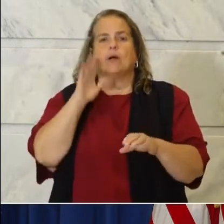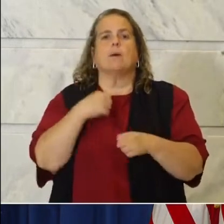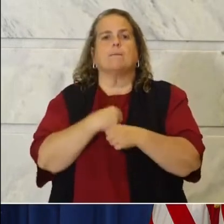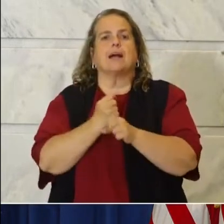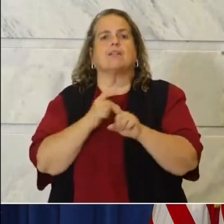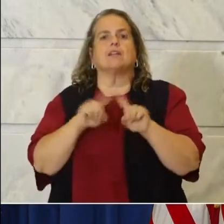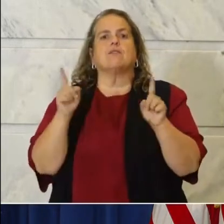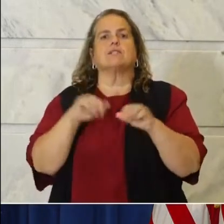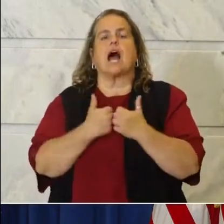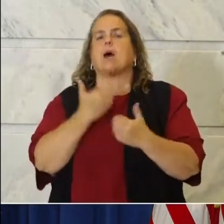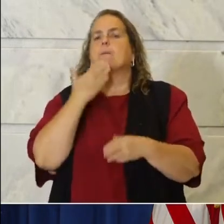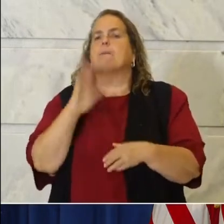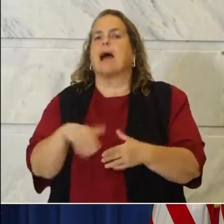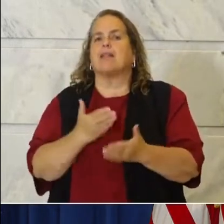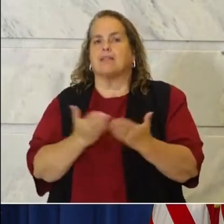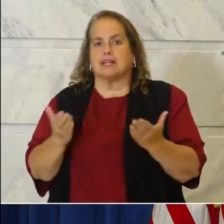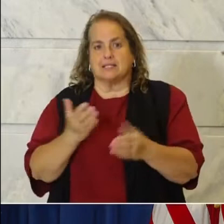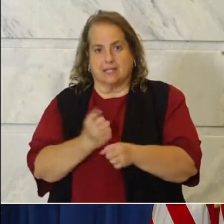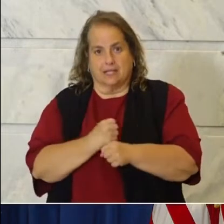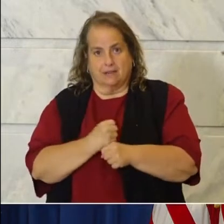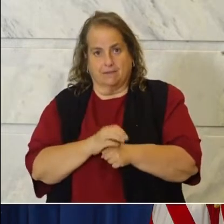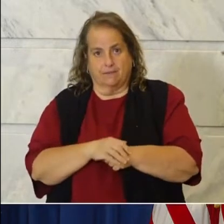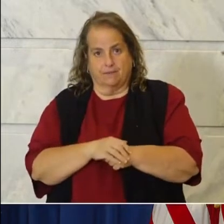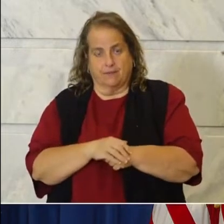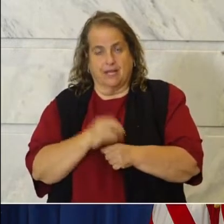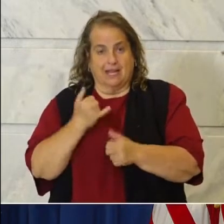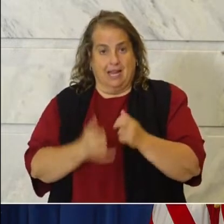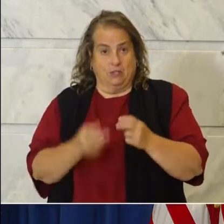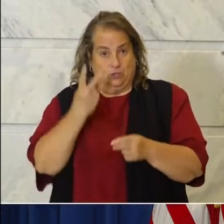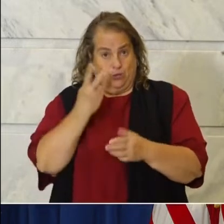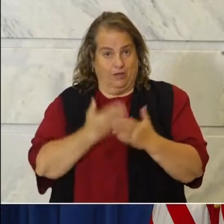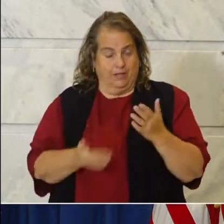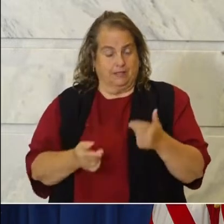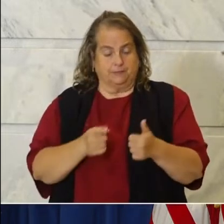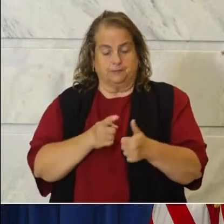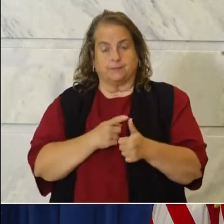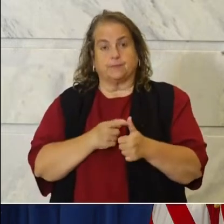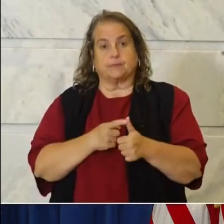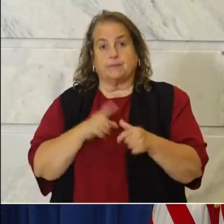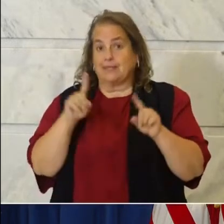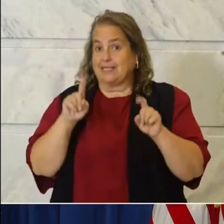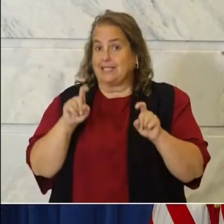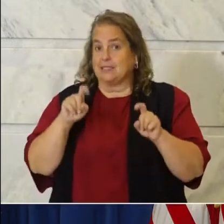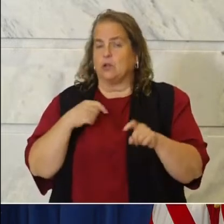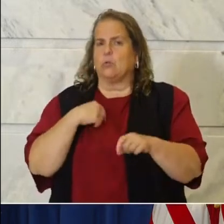The last two things testing way have worked heroically to increase testing.